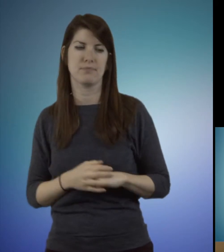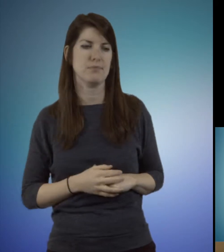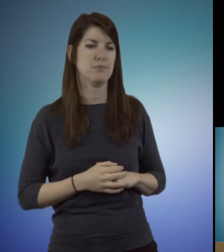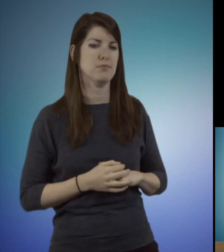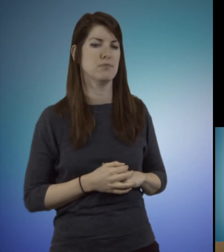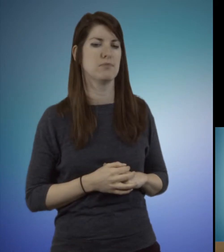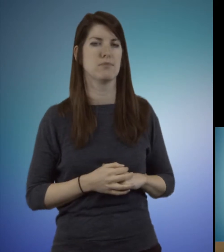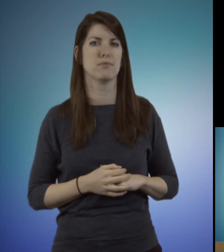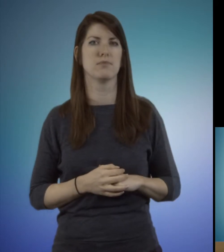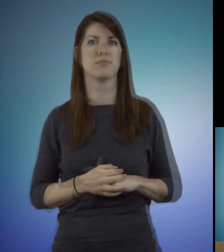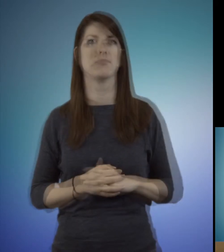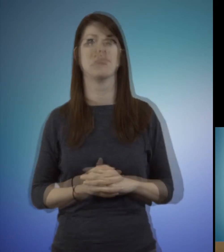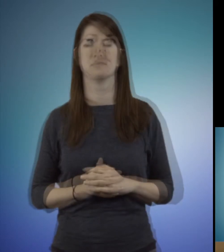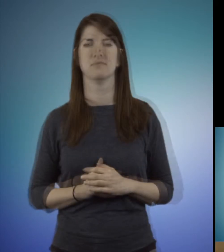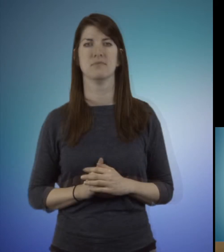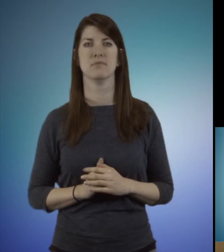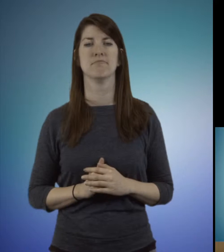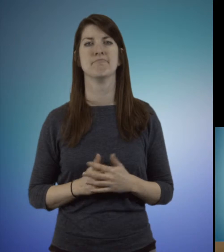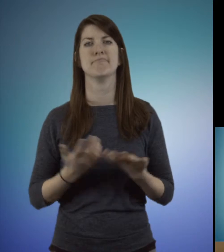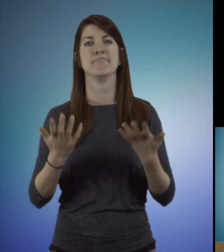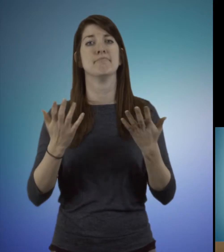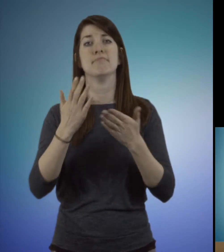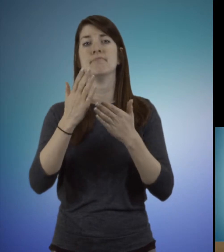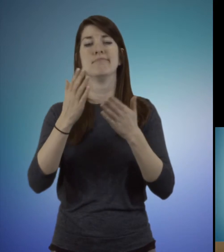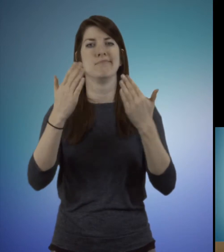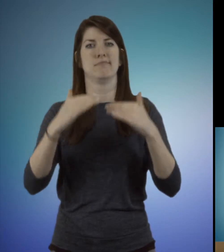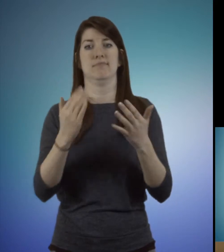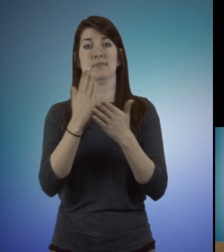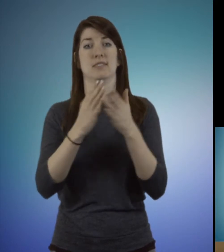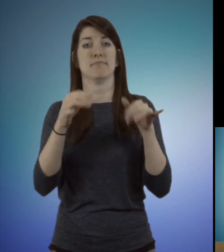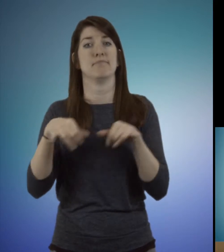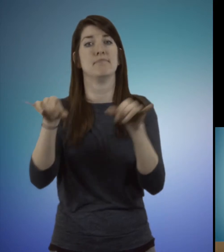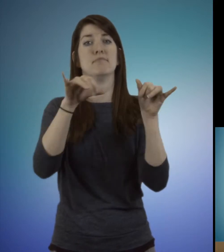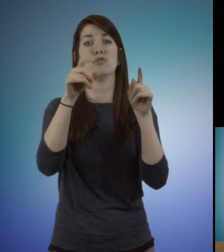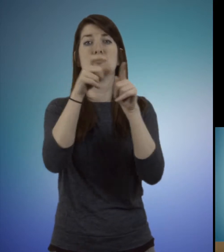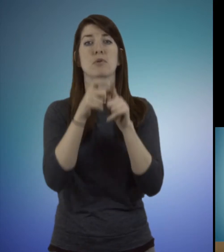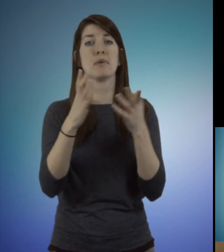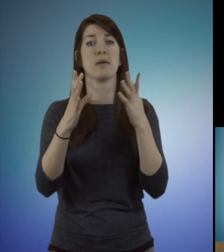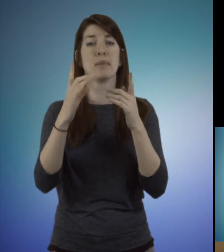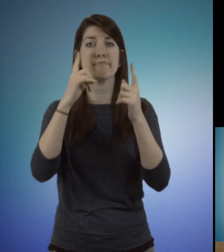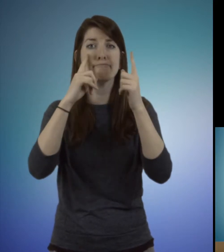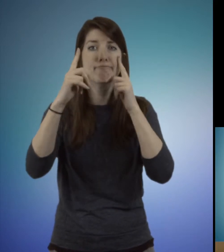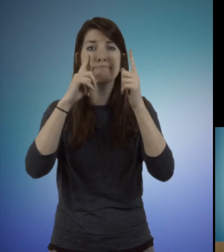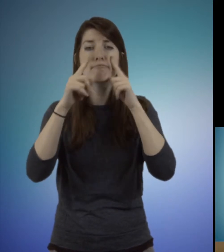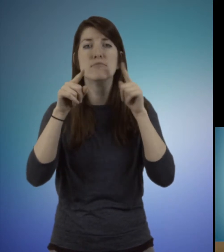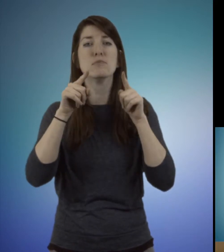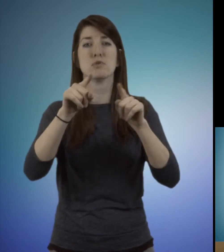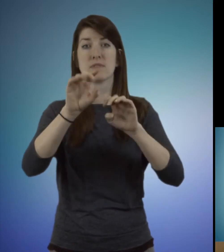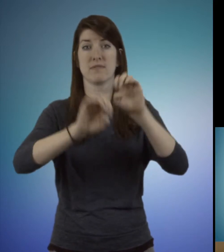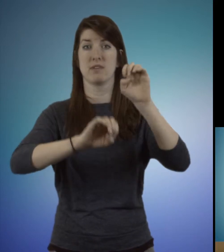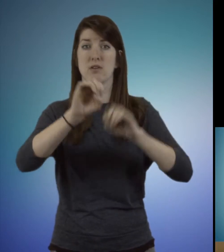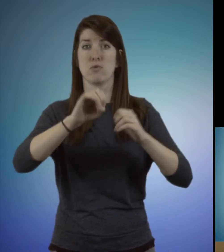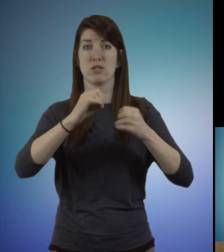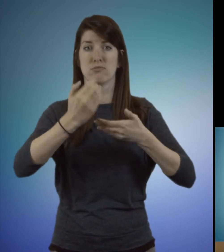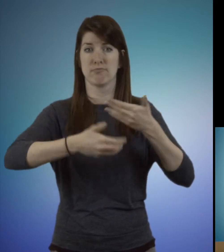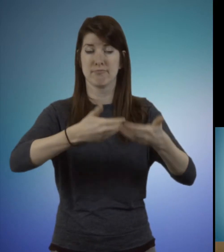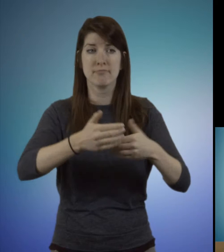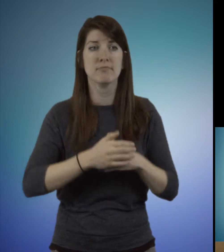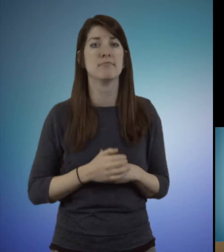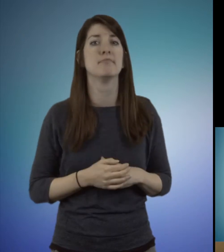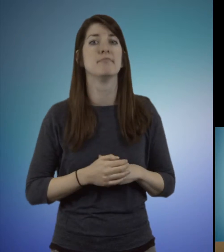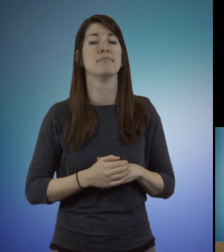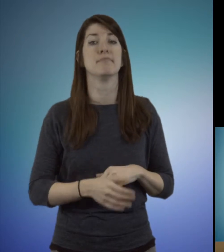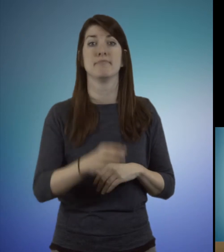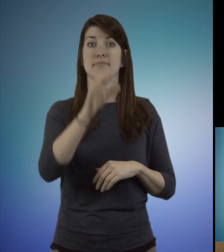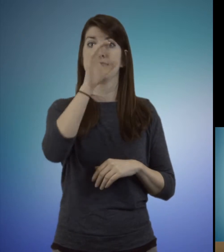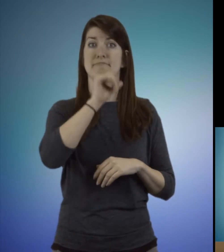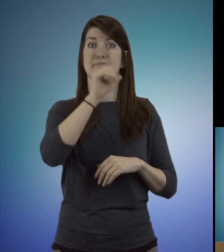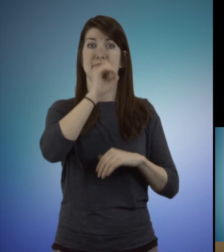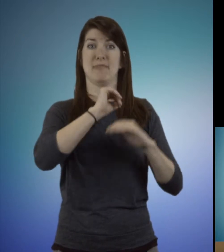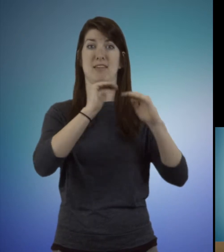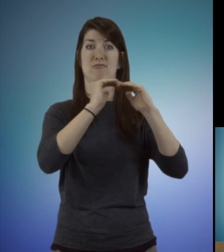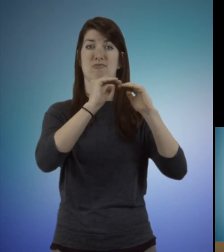Some common terminology that you may hear during evaluations are age equivalency,